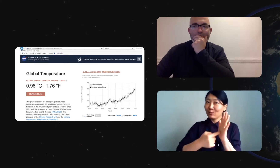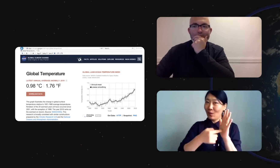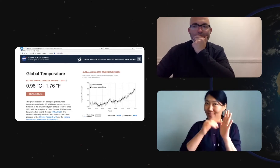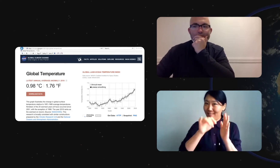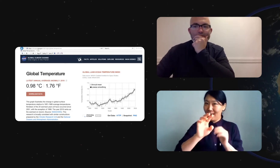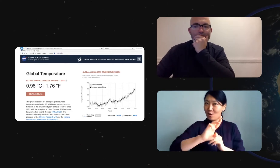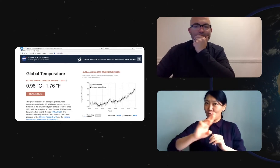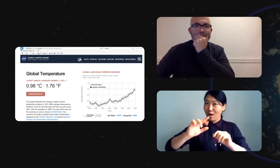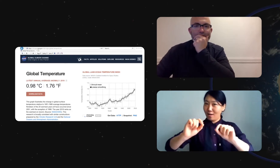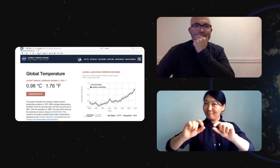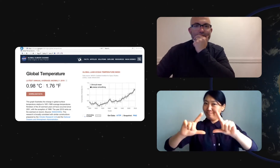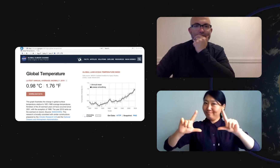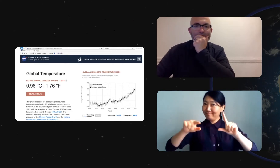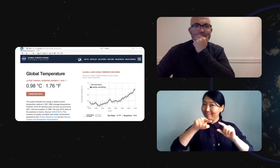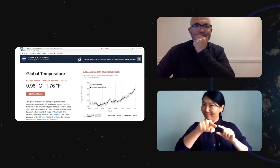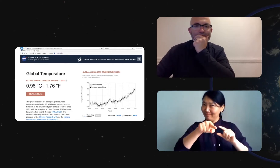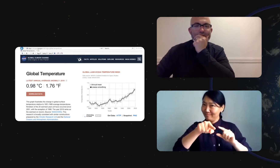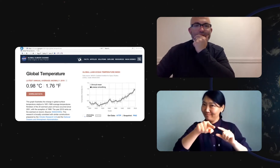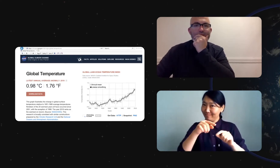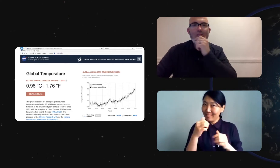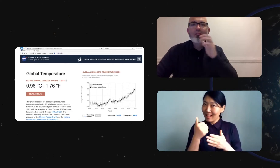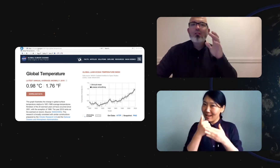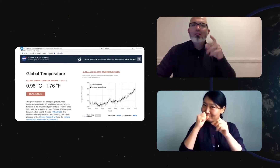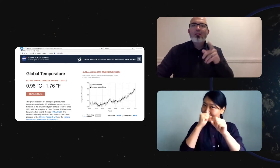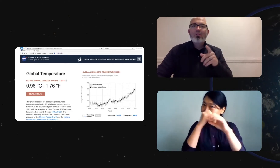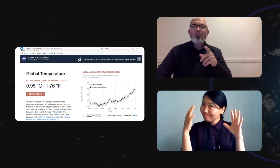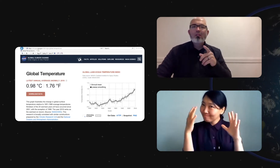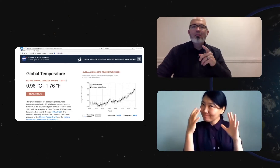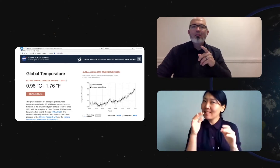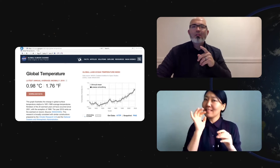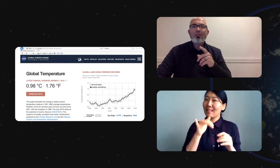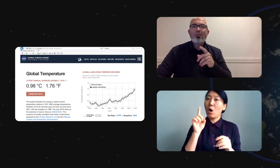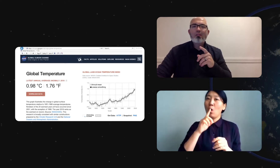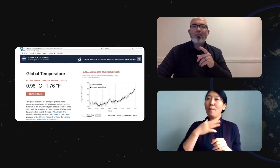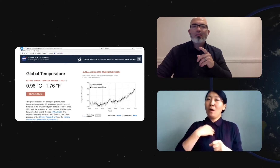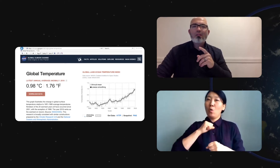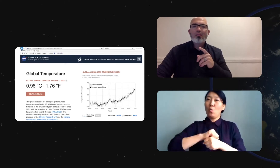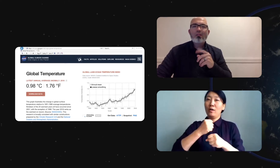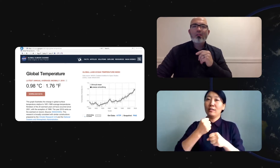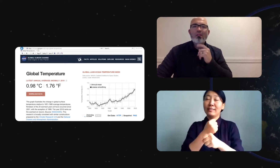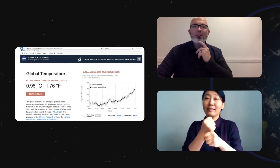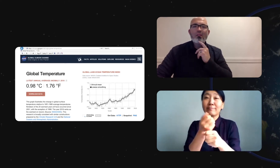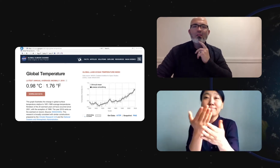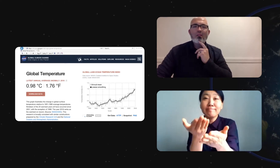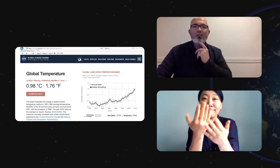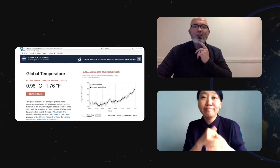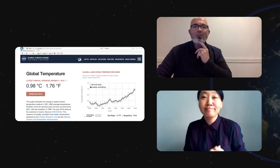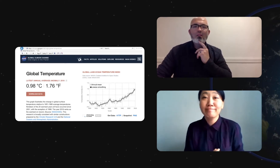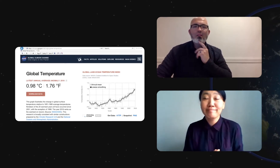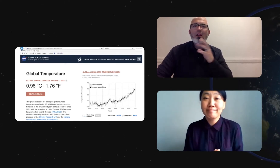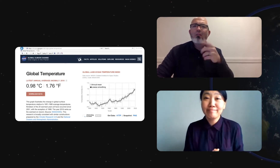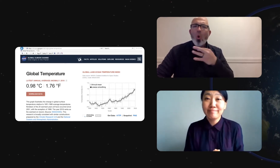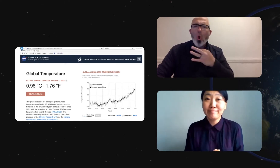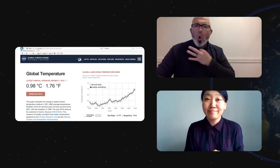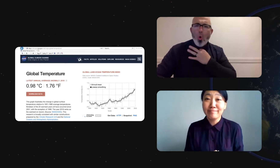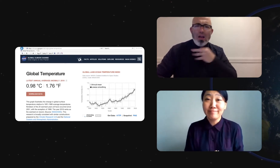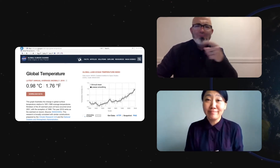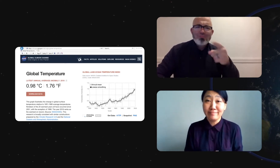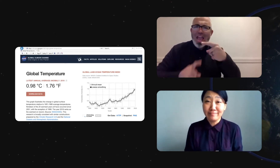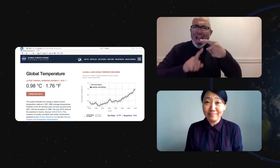I'll show you the chart, the table, on the next slide. But, first, I wanted you to understand what I'm talking about.